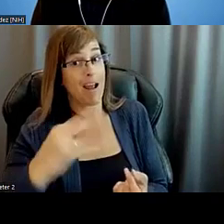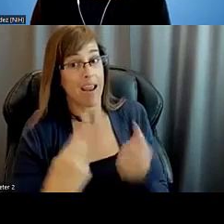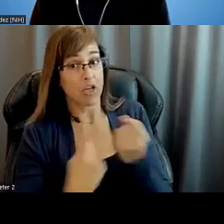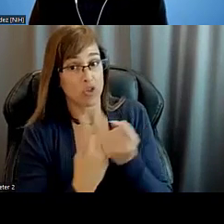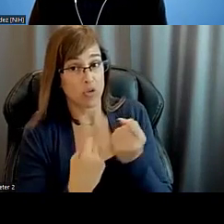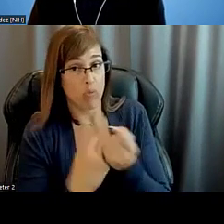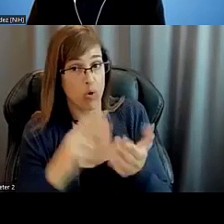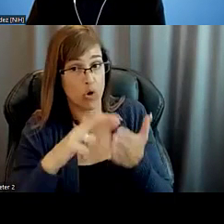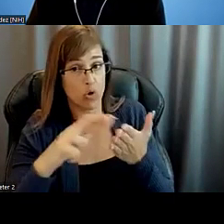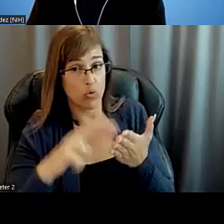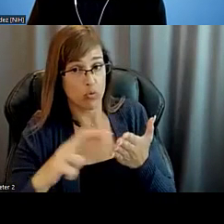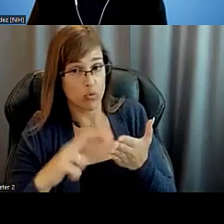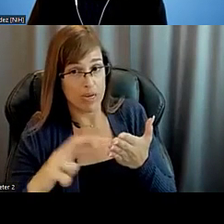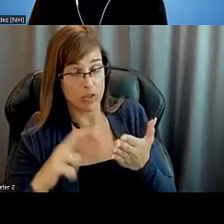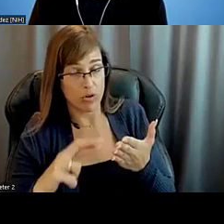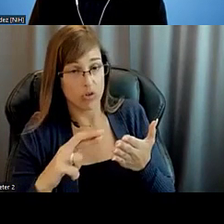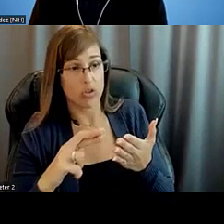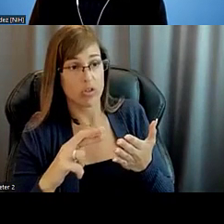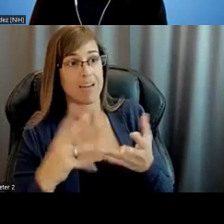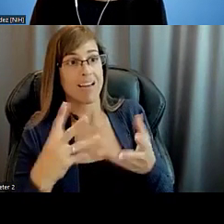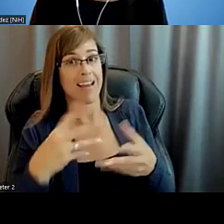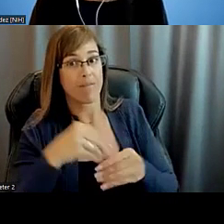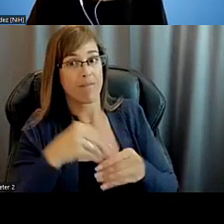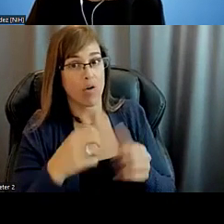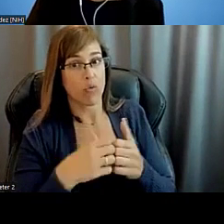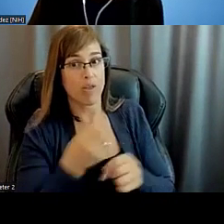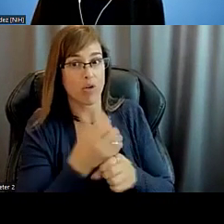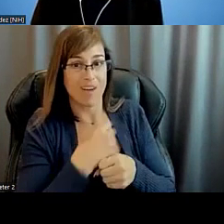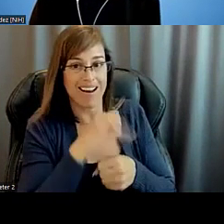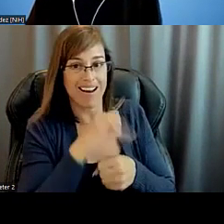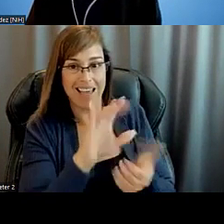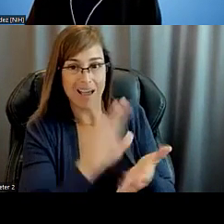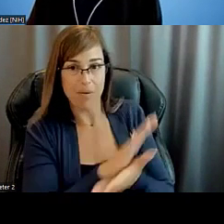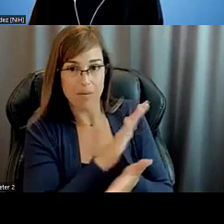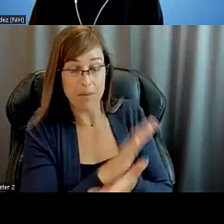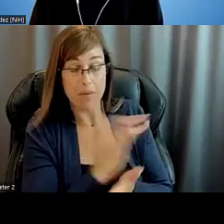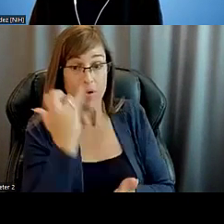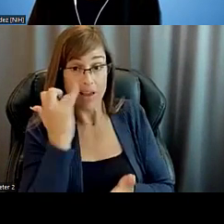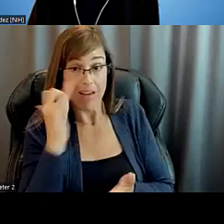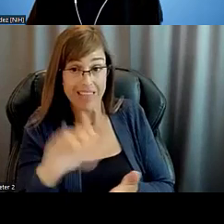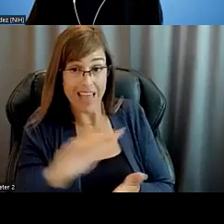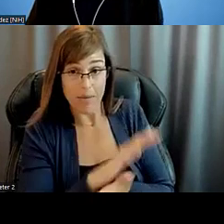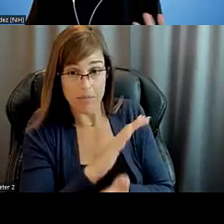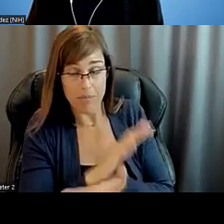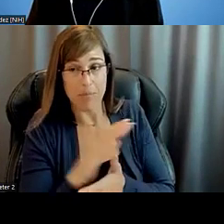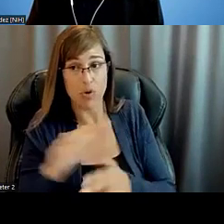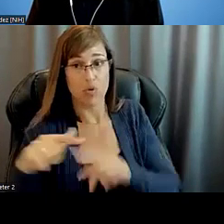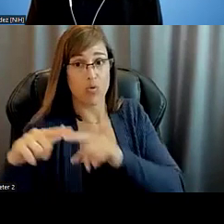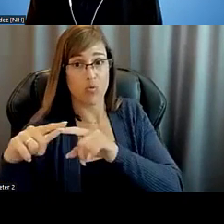that went into creating that paper, so if that paper relied on NIH funding